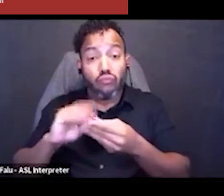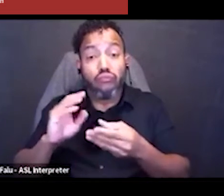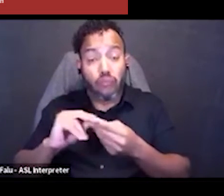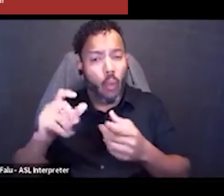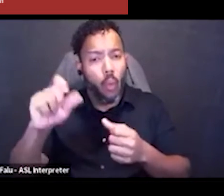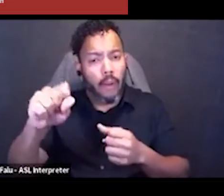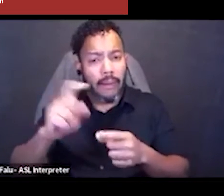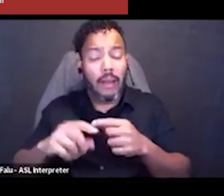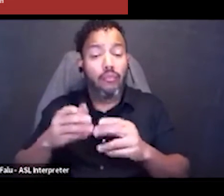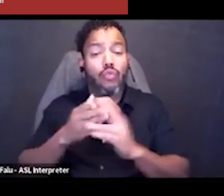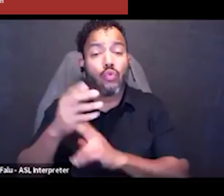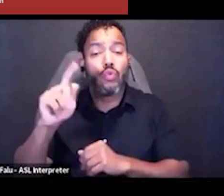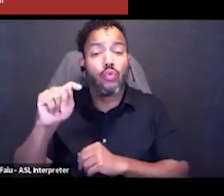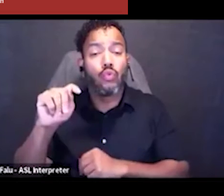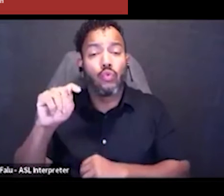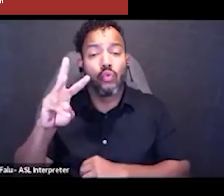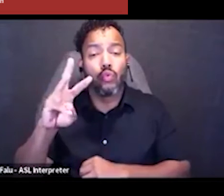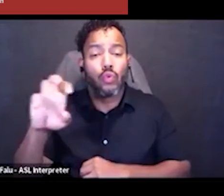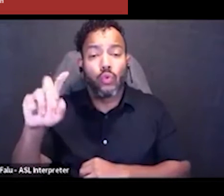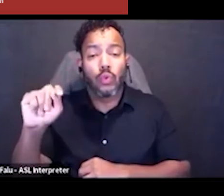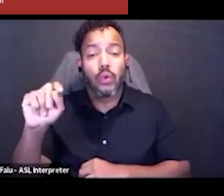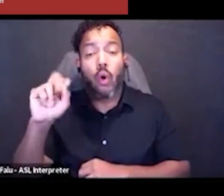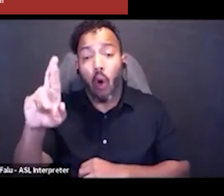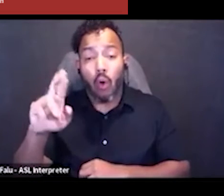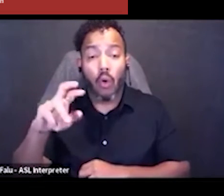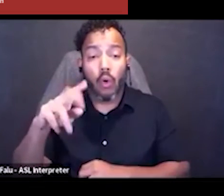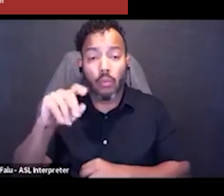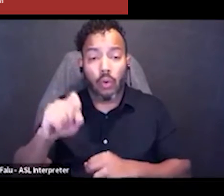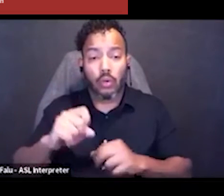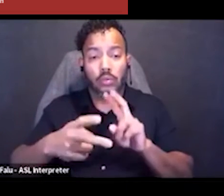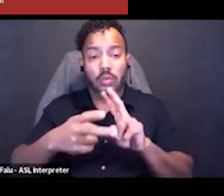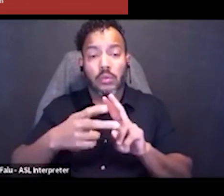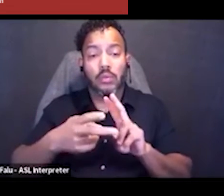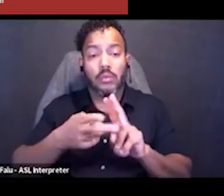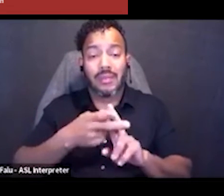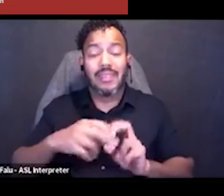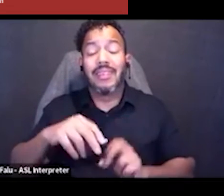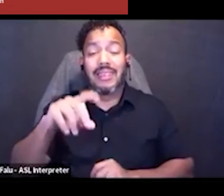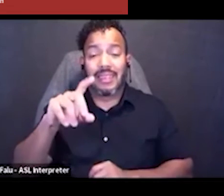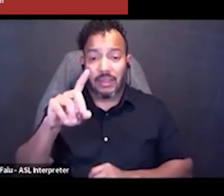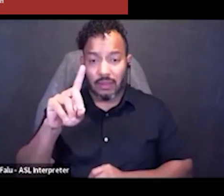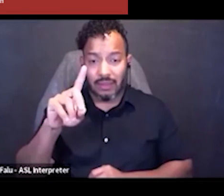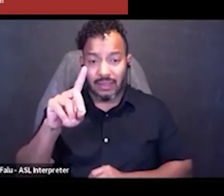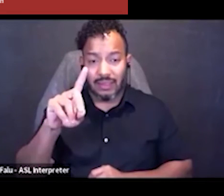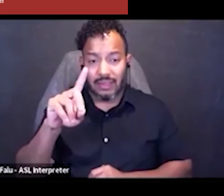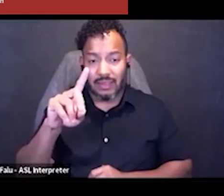or post musing #Demconvention. #disabilitycoalition.